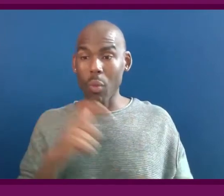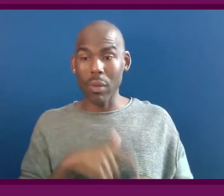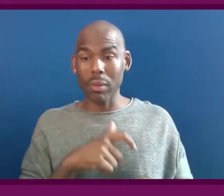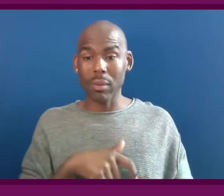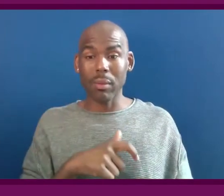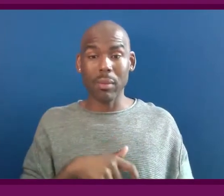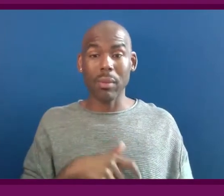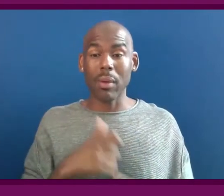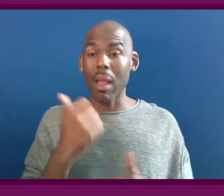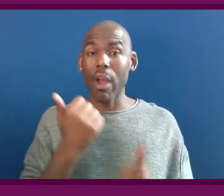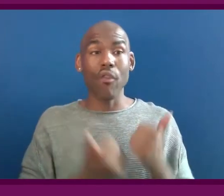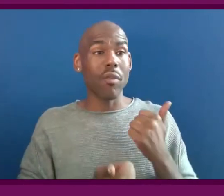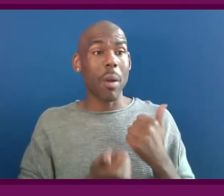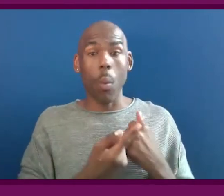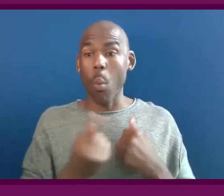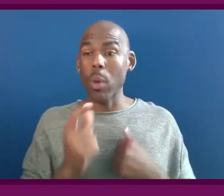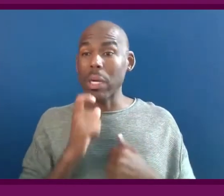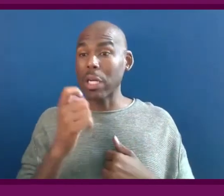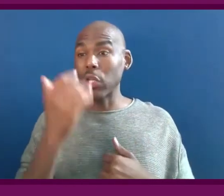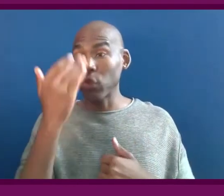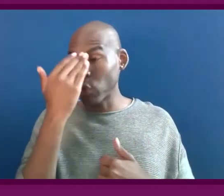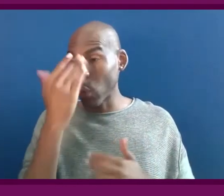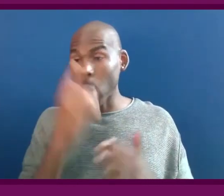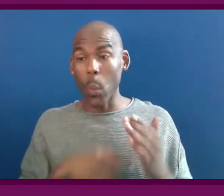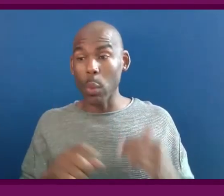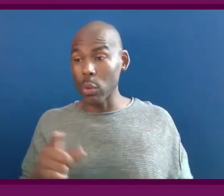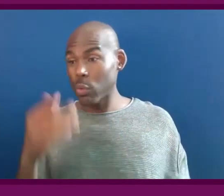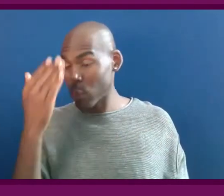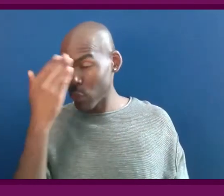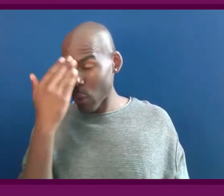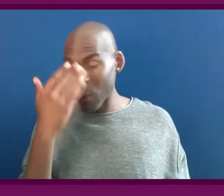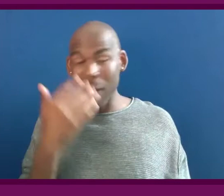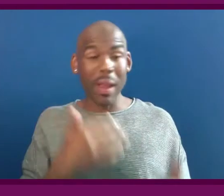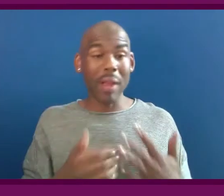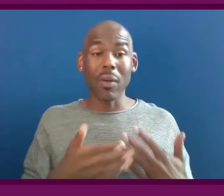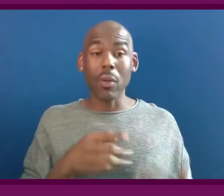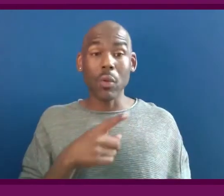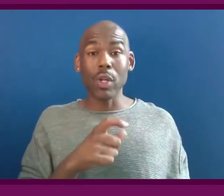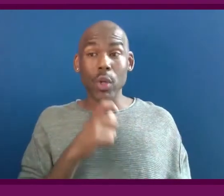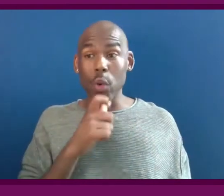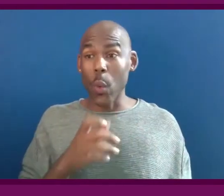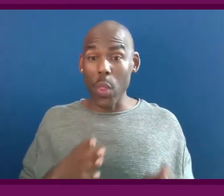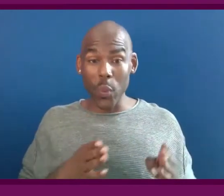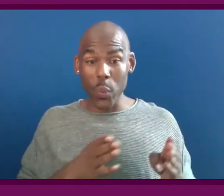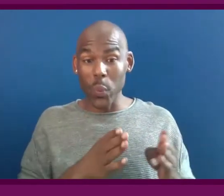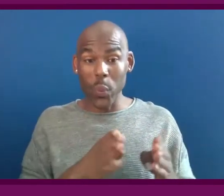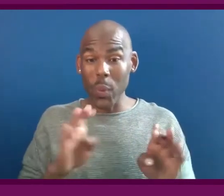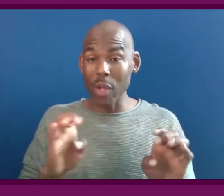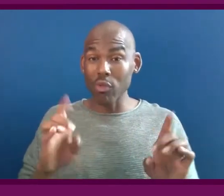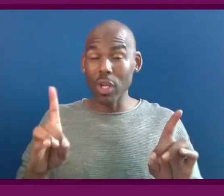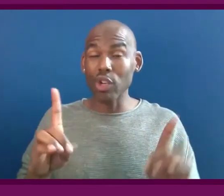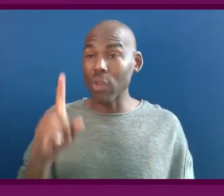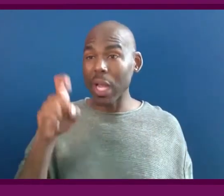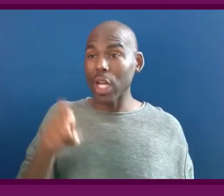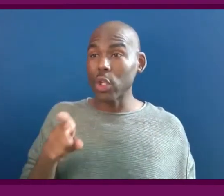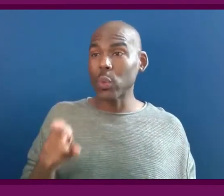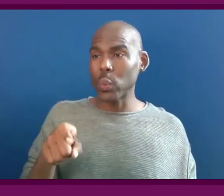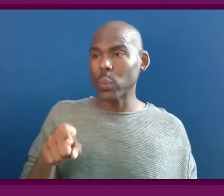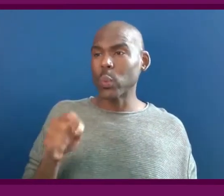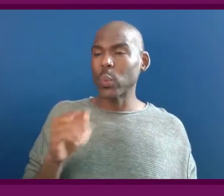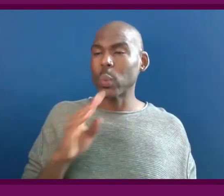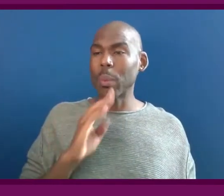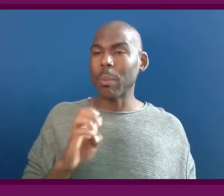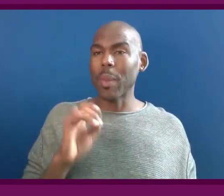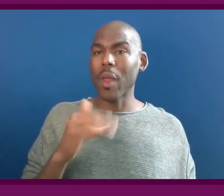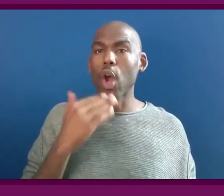And though you didn't go down the path of education, I need you to sometimes be that